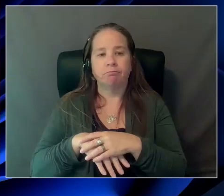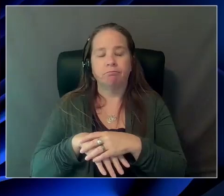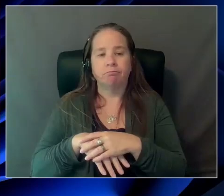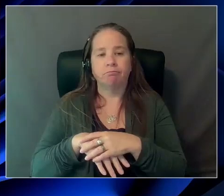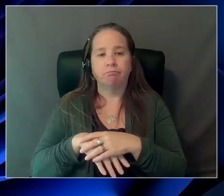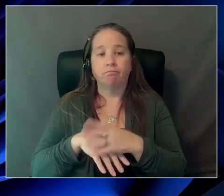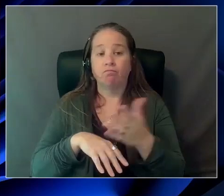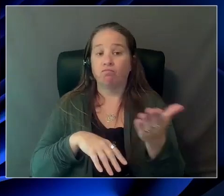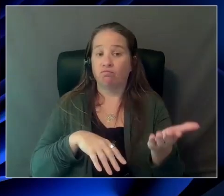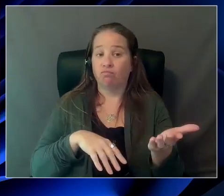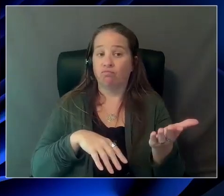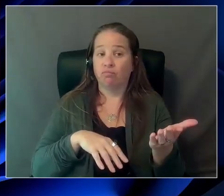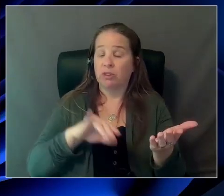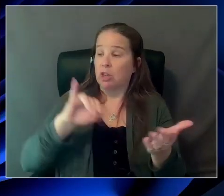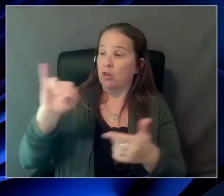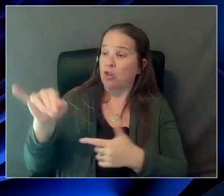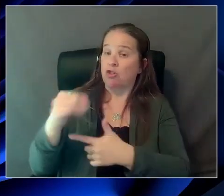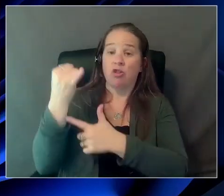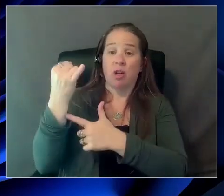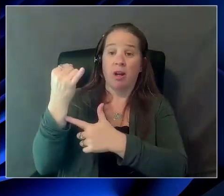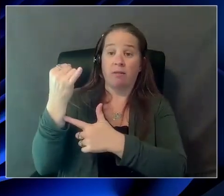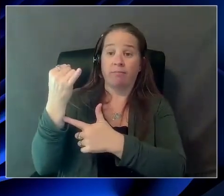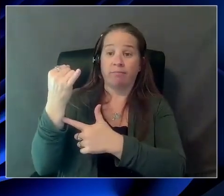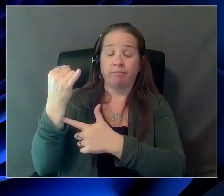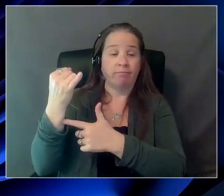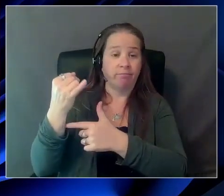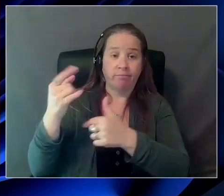so as I press J you heard that Jeremy Curry